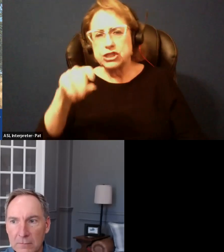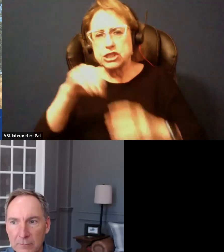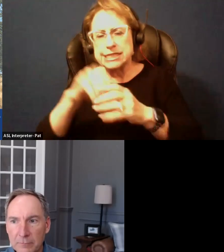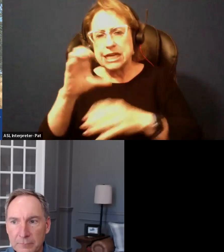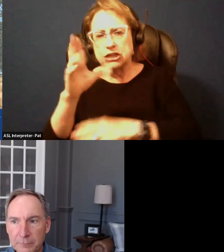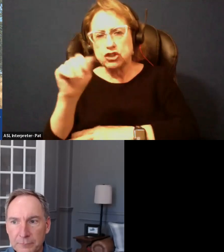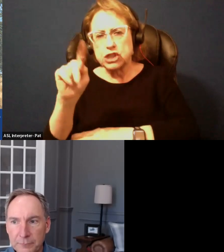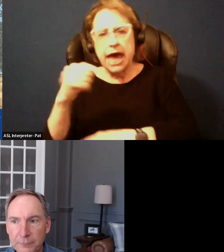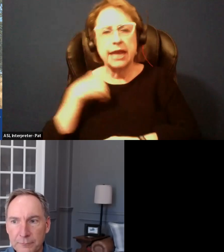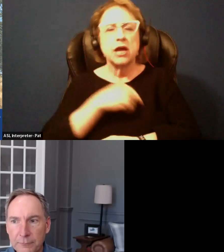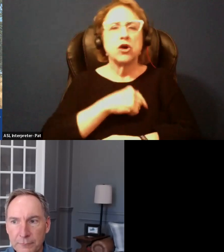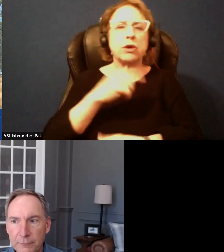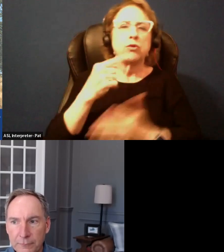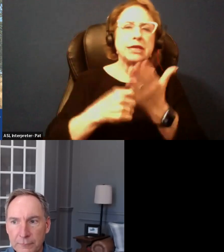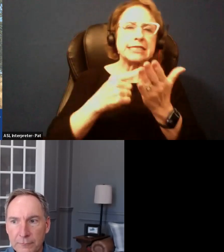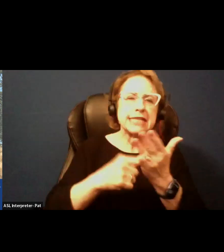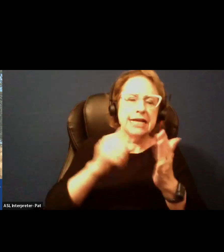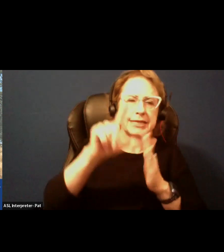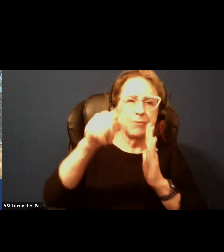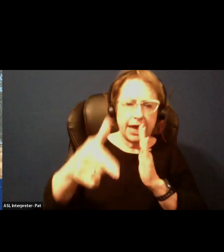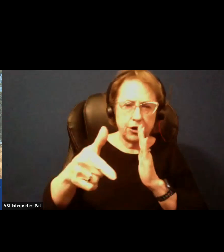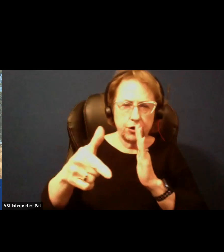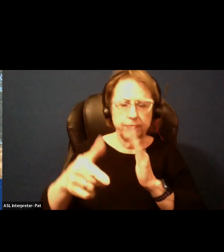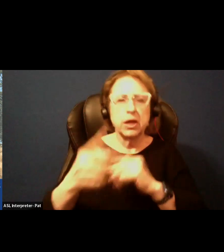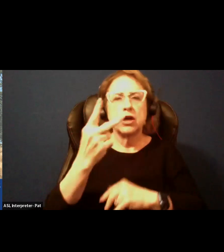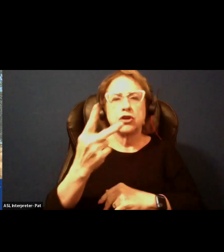to ensure that we get through all the speakers. But those 2 questions are great, and I definitely